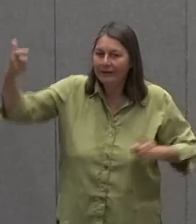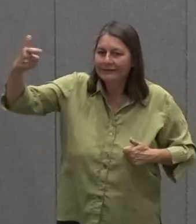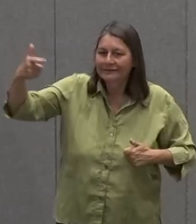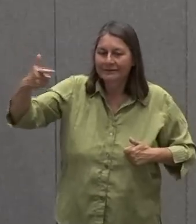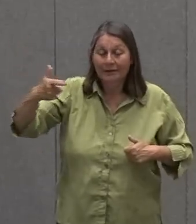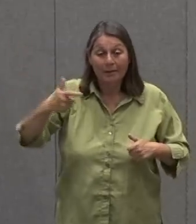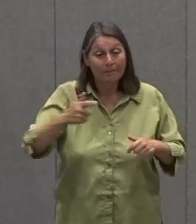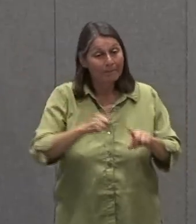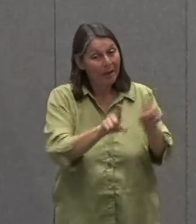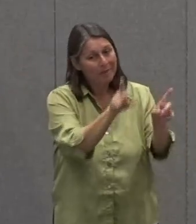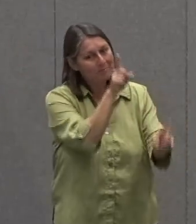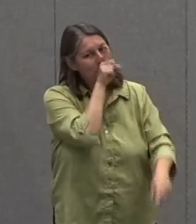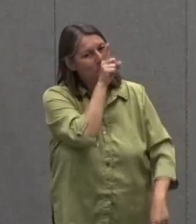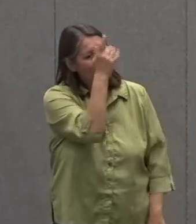"that wins the prize.